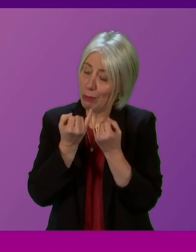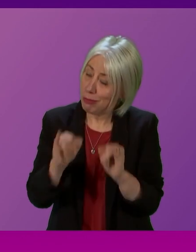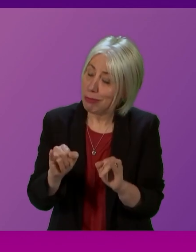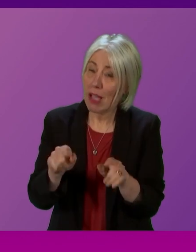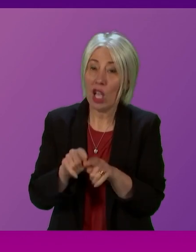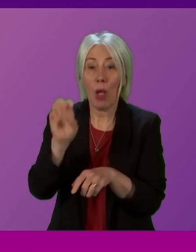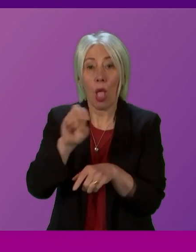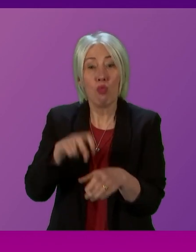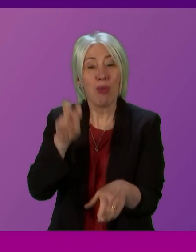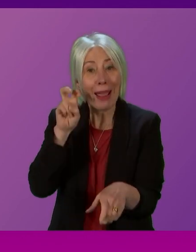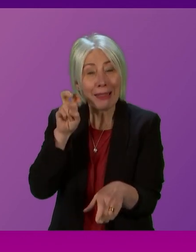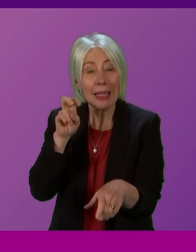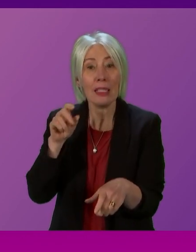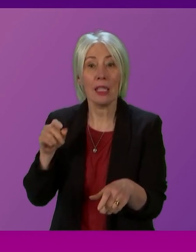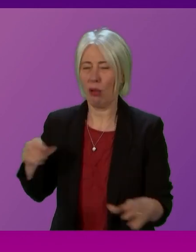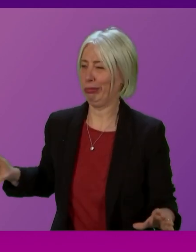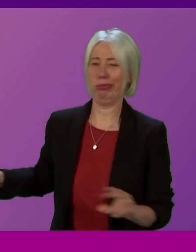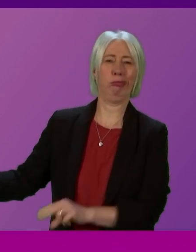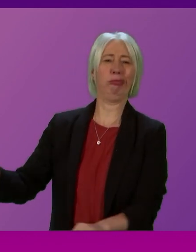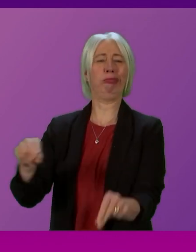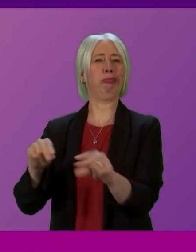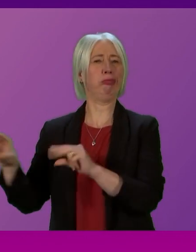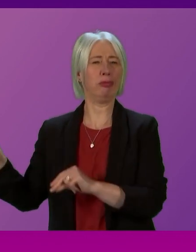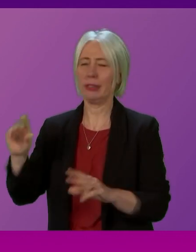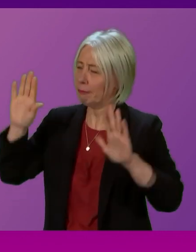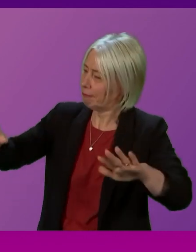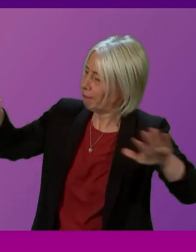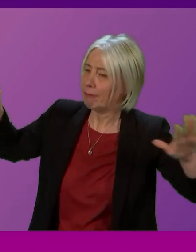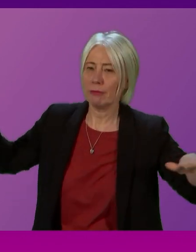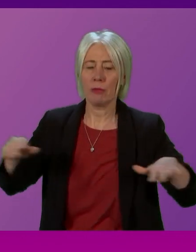Thank you, Ms Grahame— Out of all the— Please draw your question to a close.